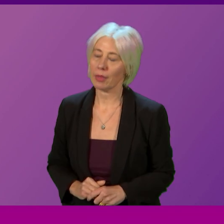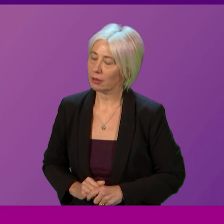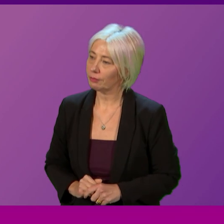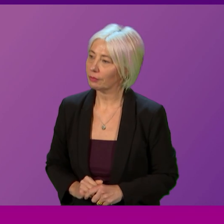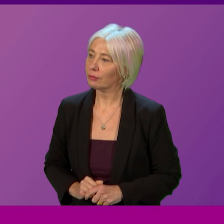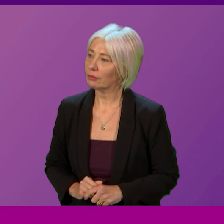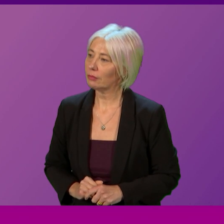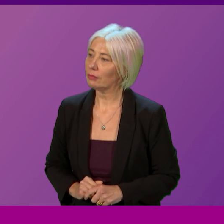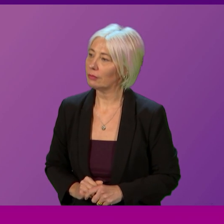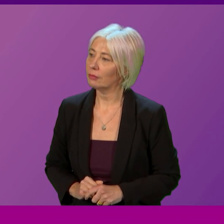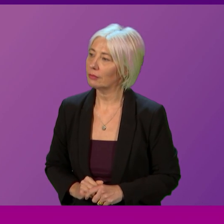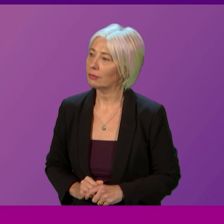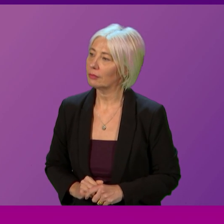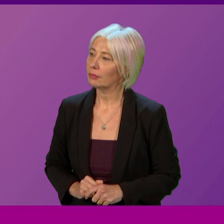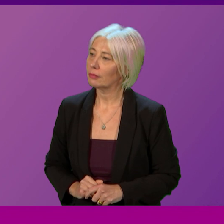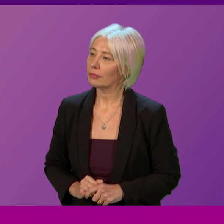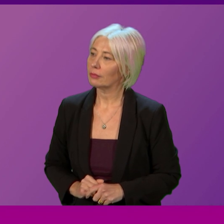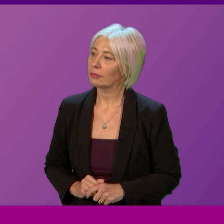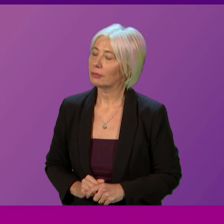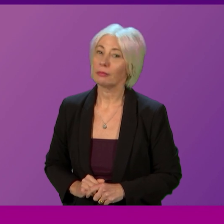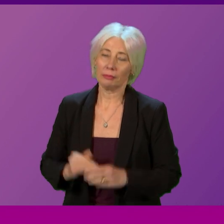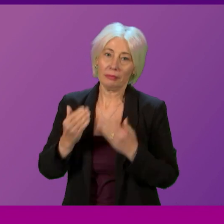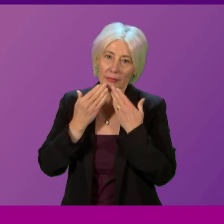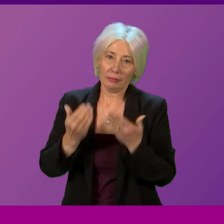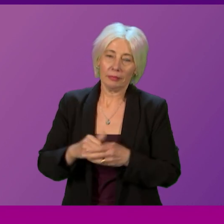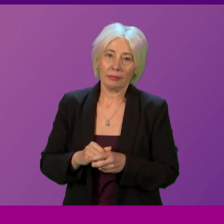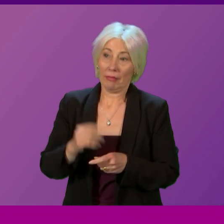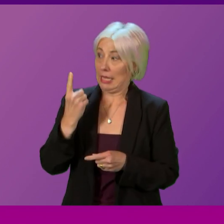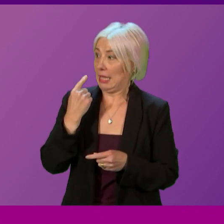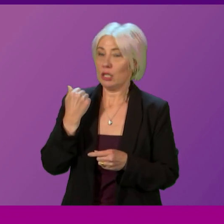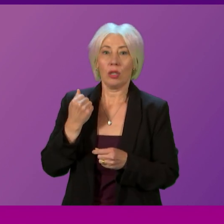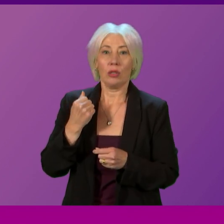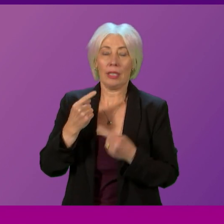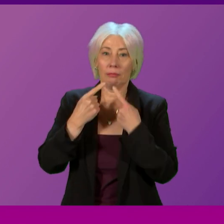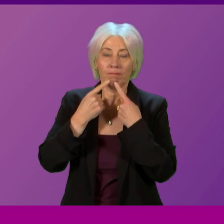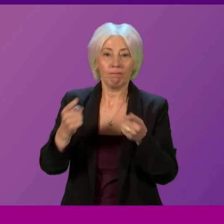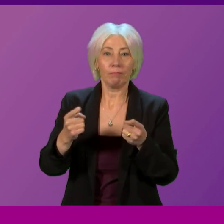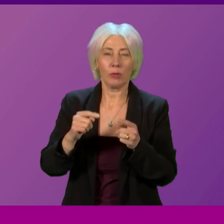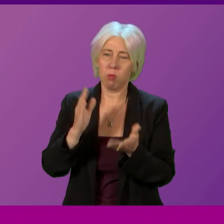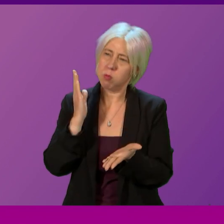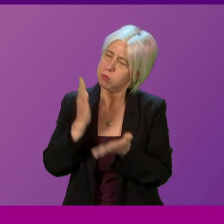Yesterday’s ruling has profound implications for the UK and Scotland’s democracy, and